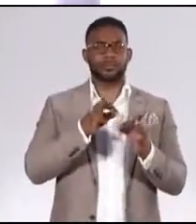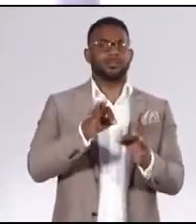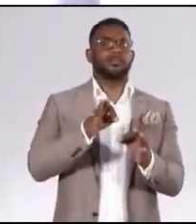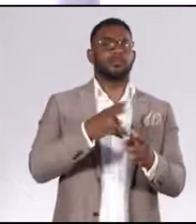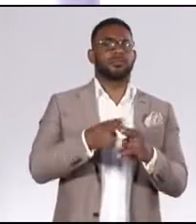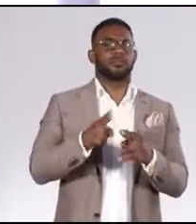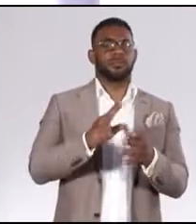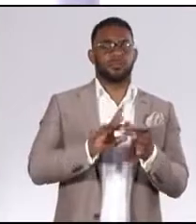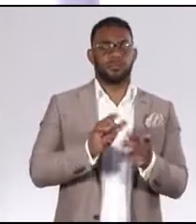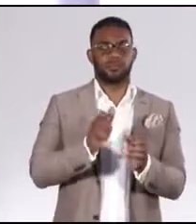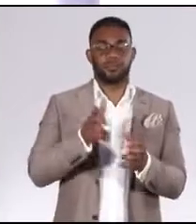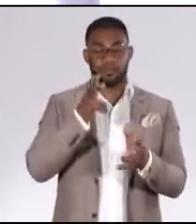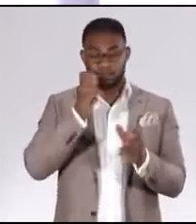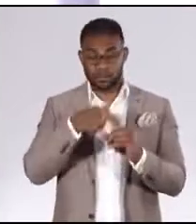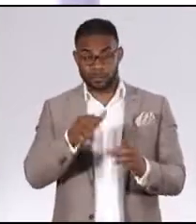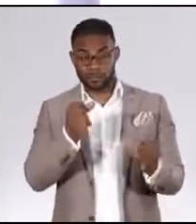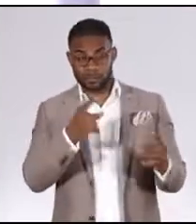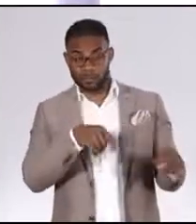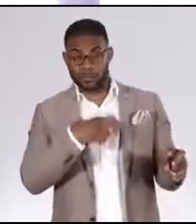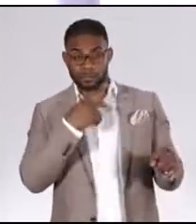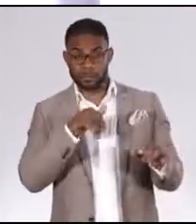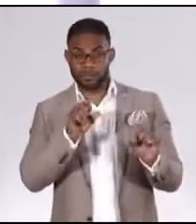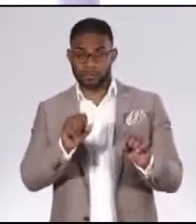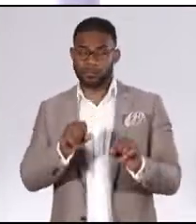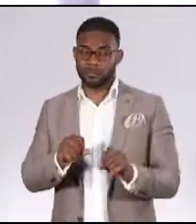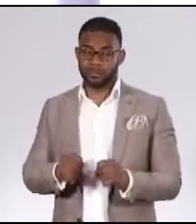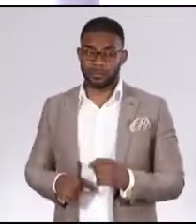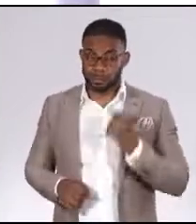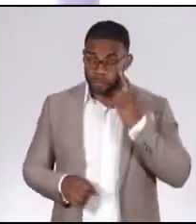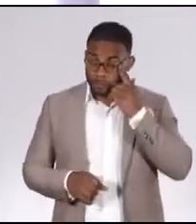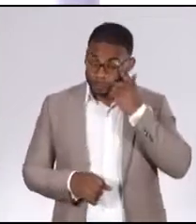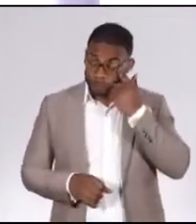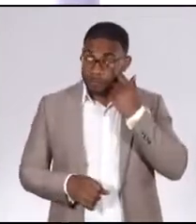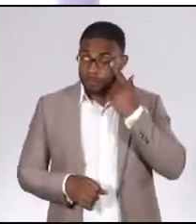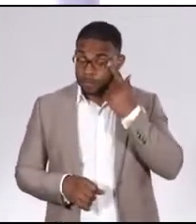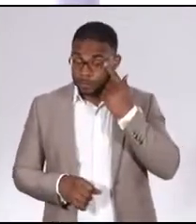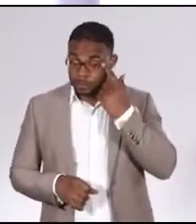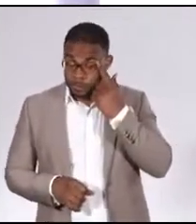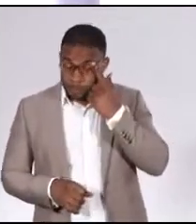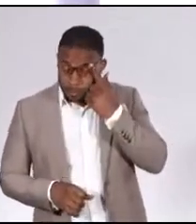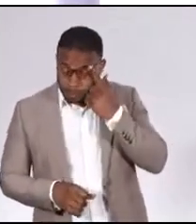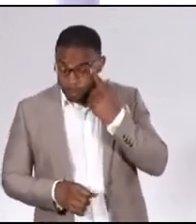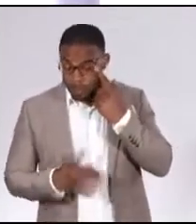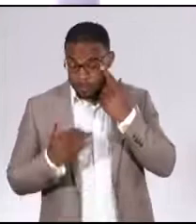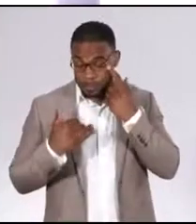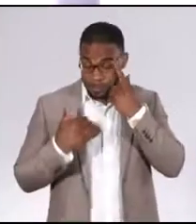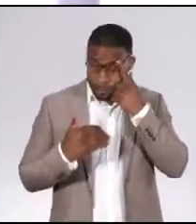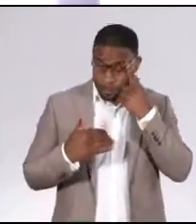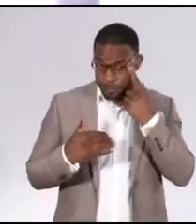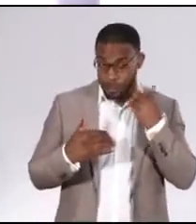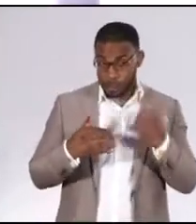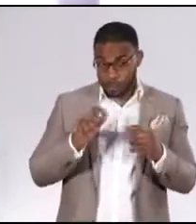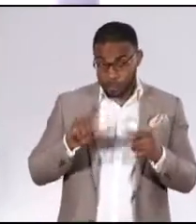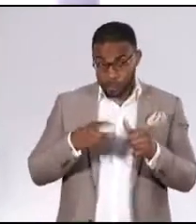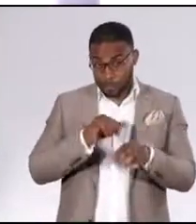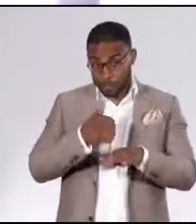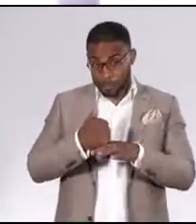so We could hear from as many voices as possible. so Let's go ahead and get to it. We're gonna go to our first set of pulling questions, which are